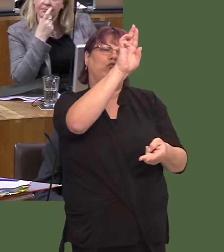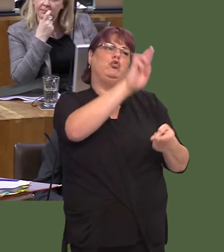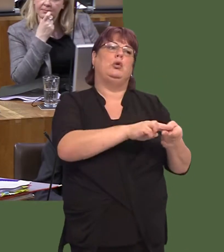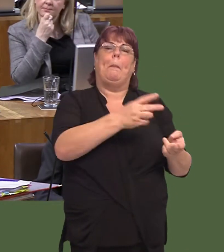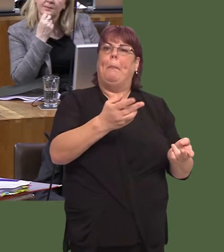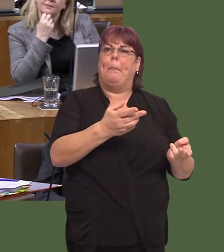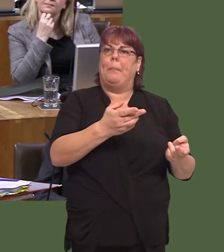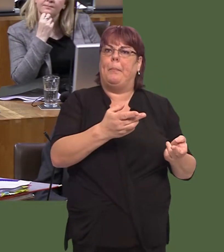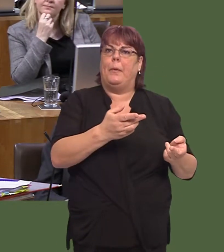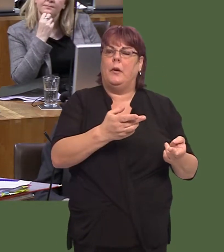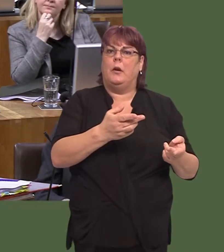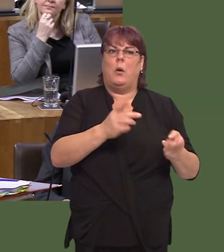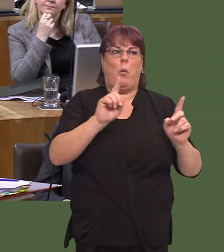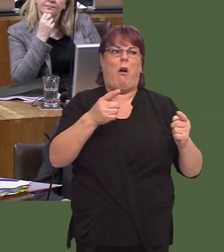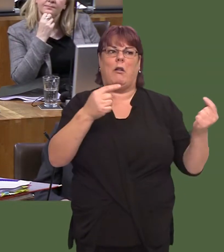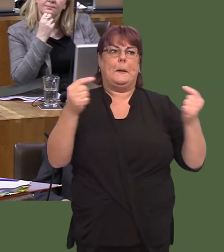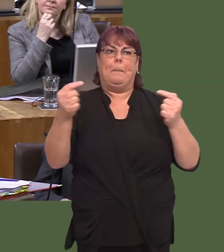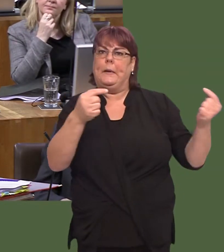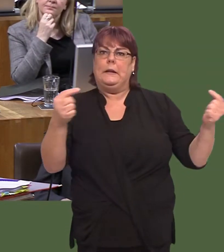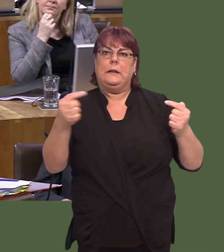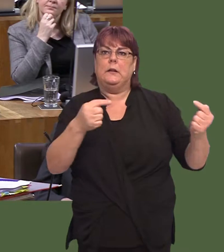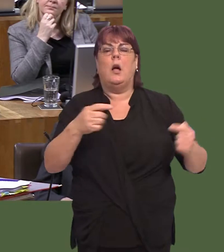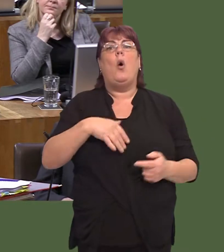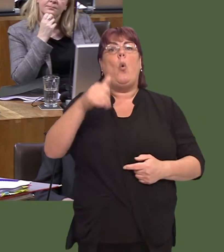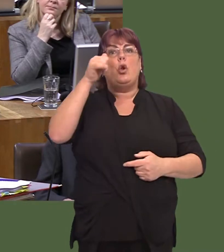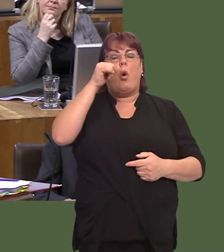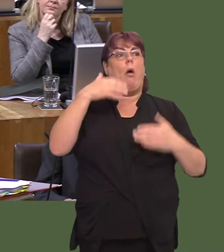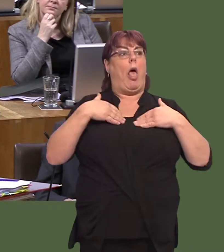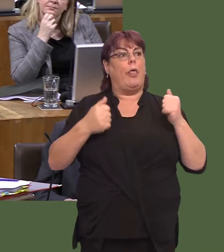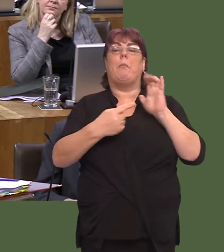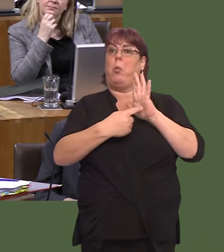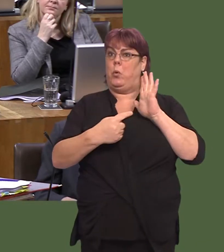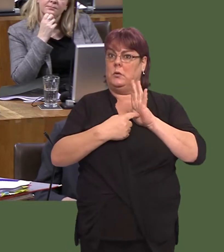So, yes, of course thereís a health aspect to this, but also, of course, as a side issue,